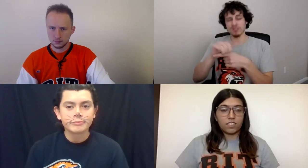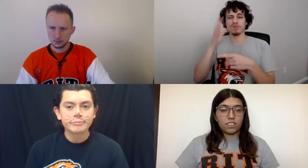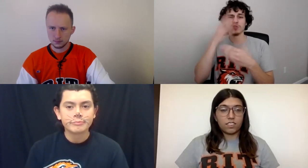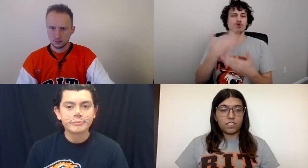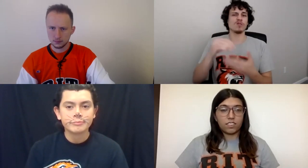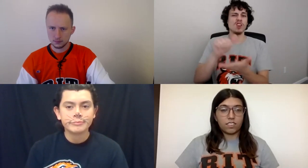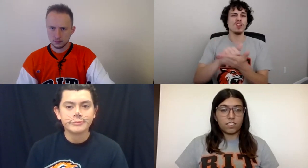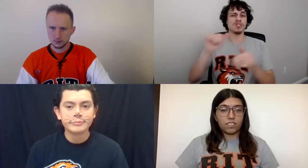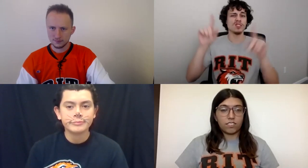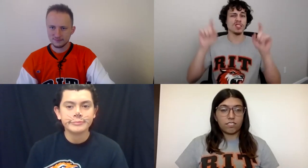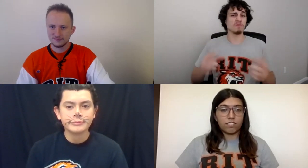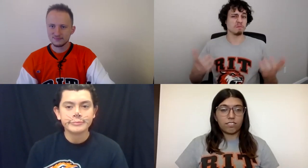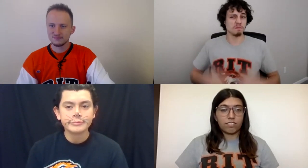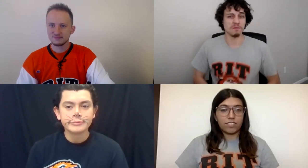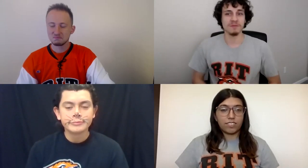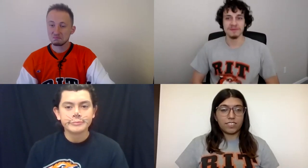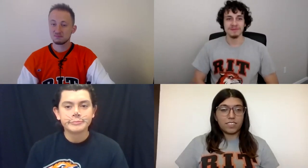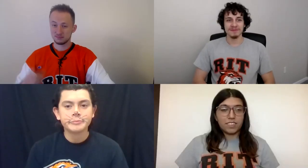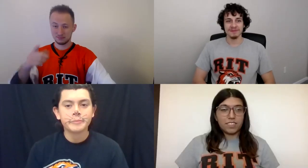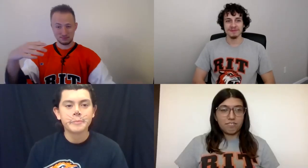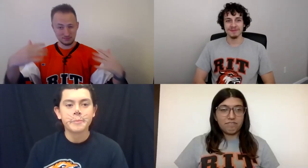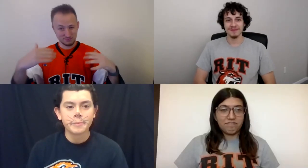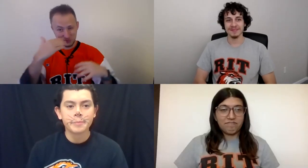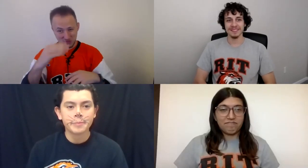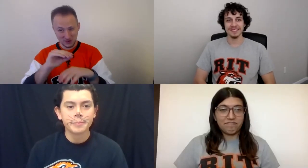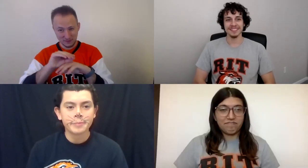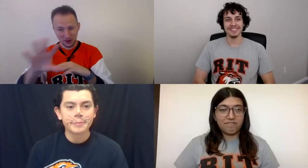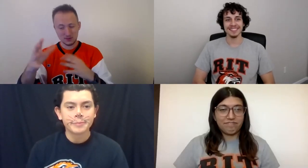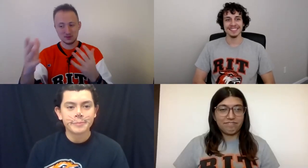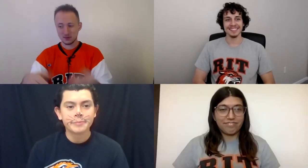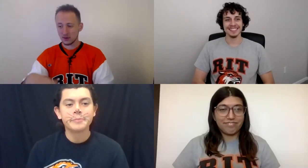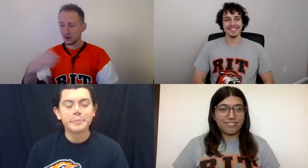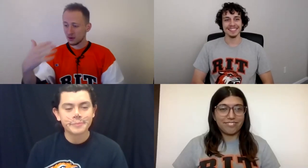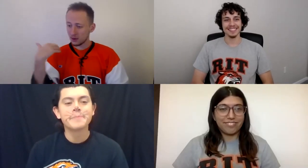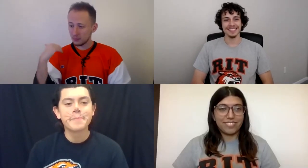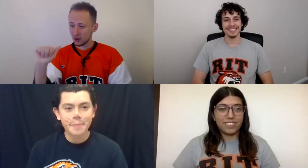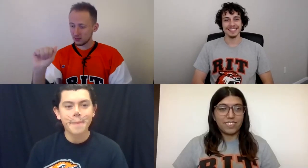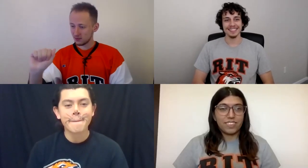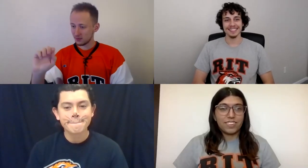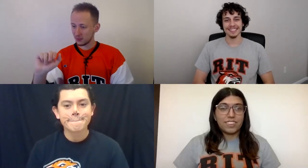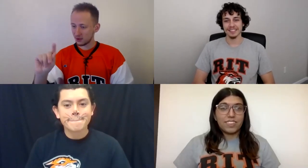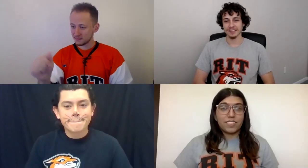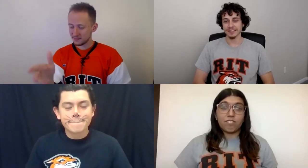Vladimir: and you will end up with an A on your exam. Matt: That is some good advice. Now onto you, Amanda, what should I do?